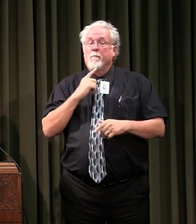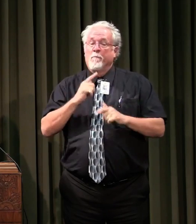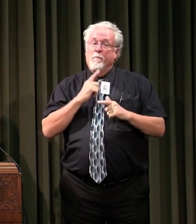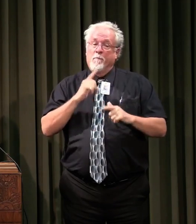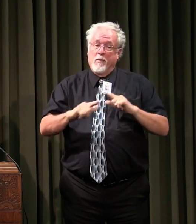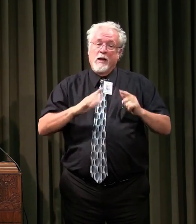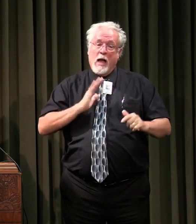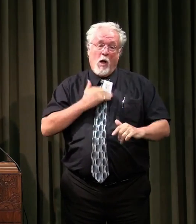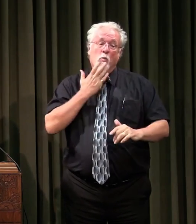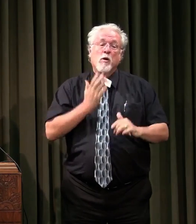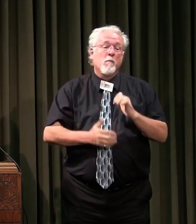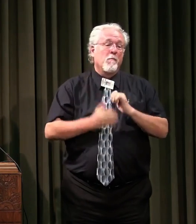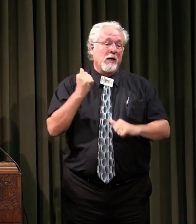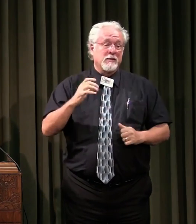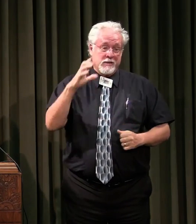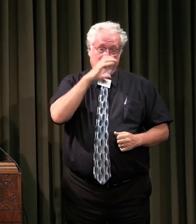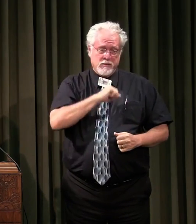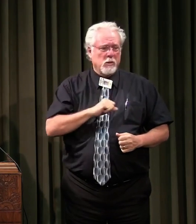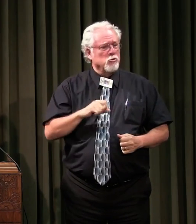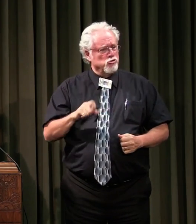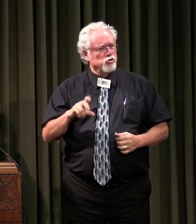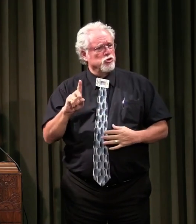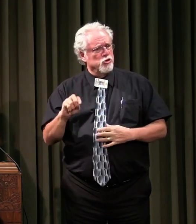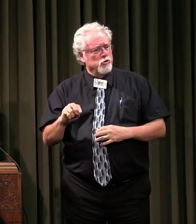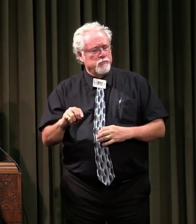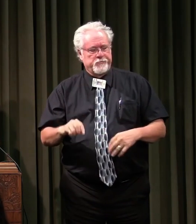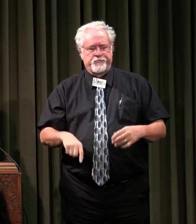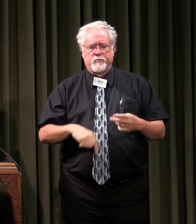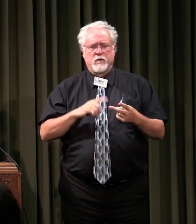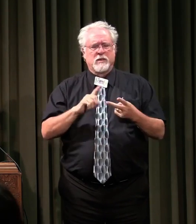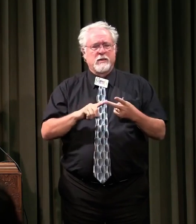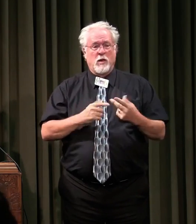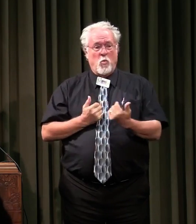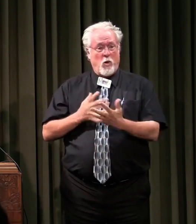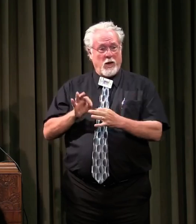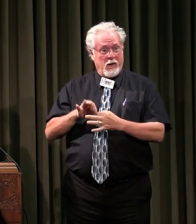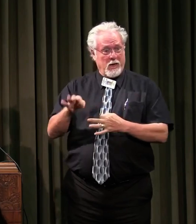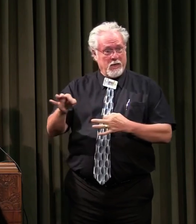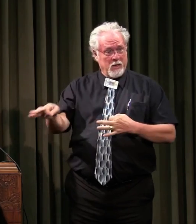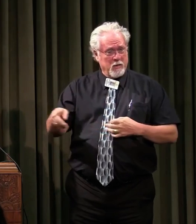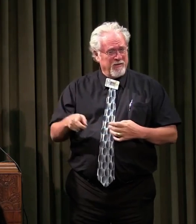that we have and that's what we should do the second thing about waiting come